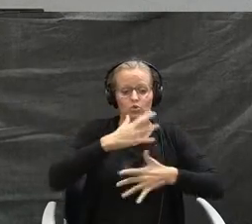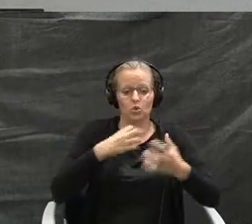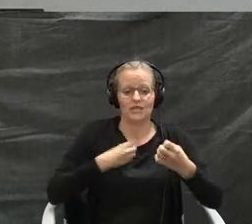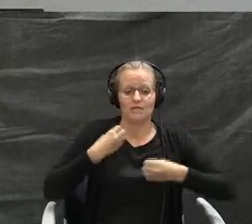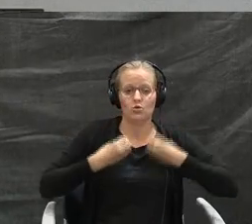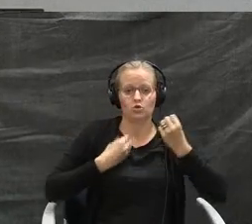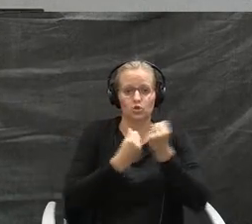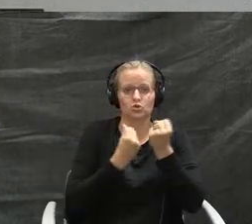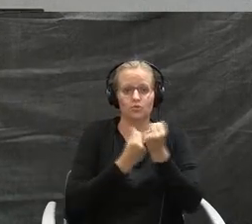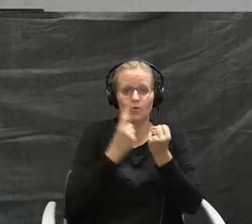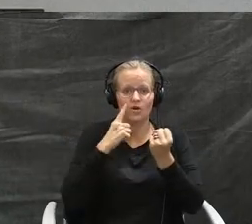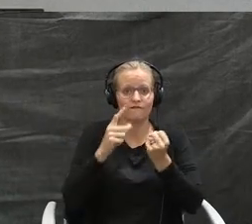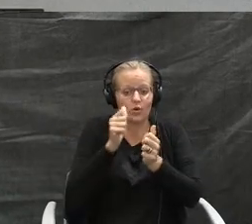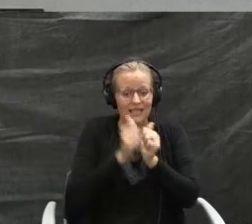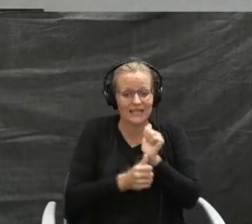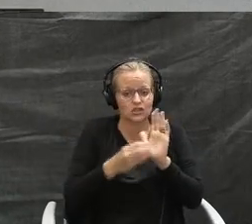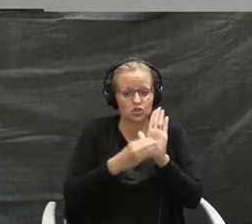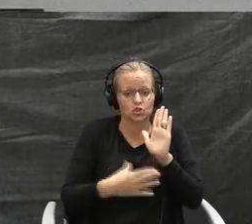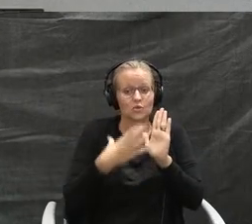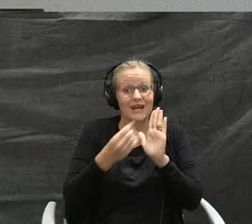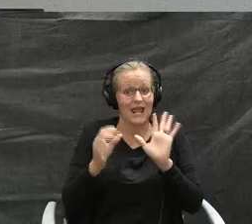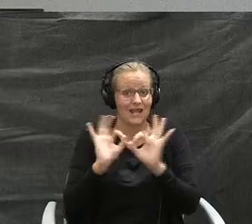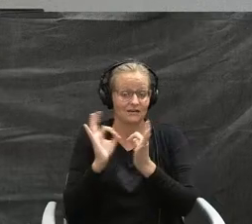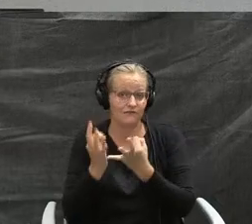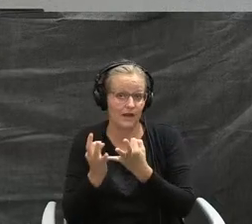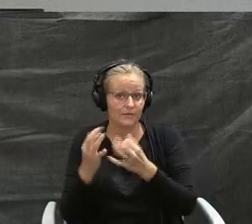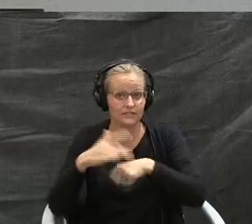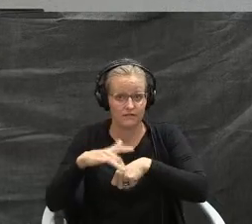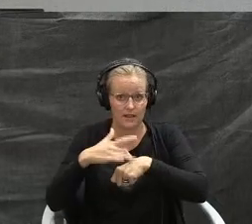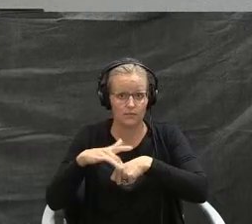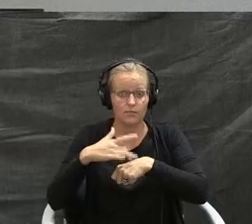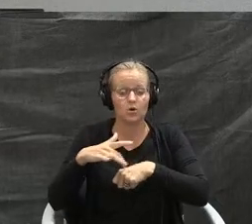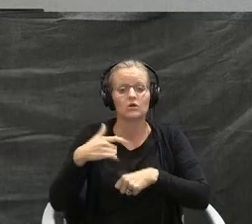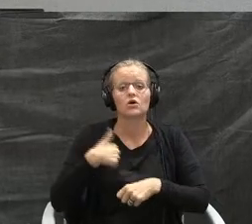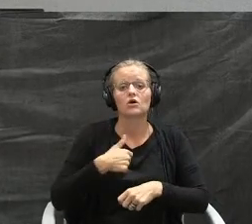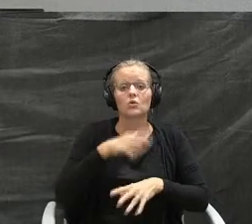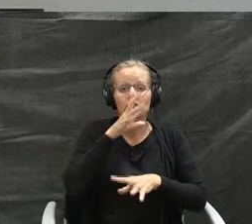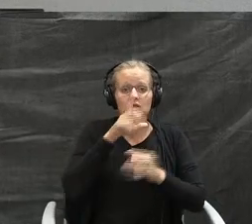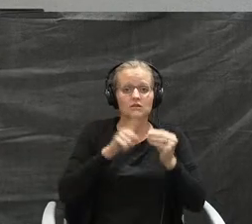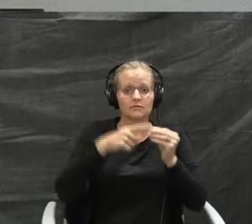Again, I've talked about the pods and how they'll work wherever we can use them.